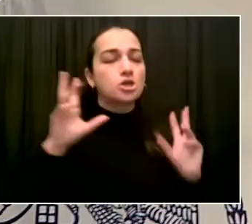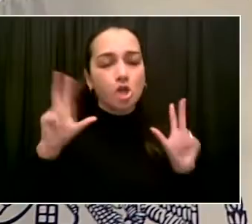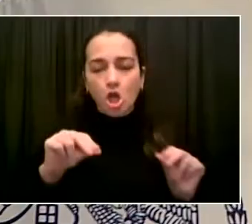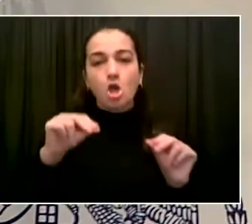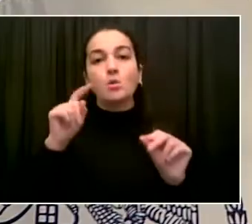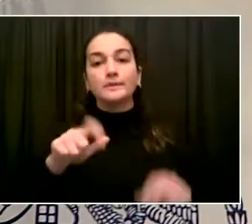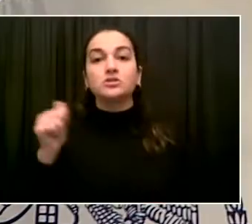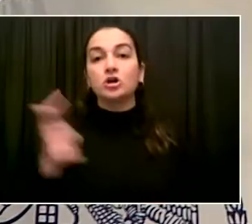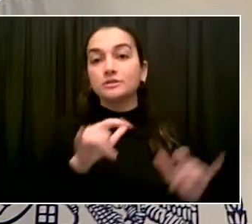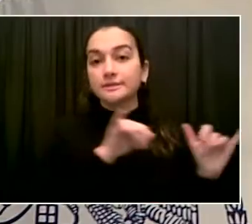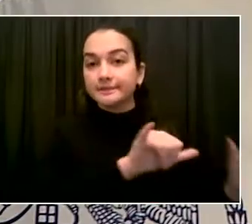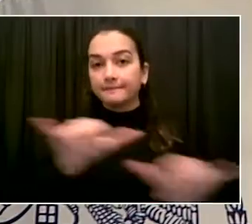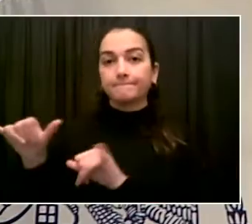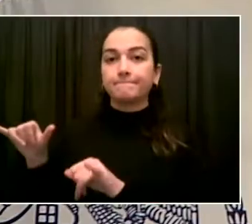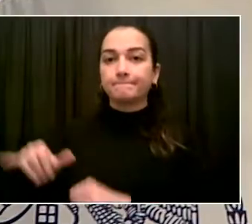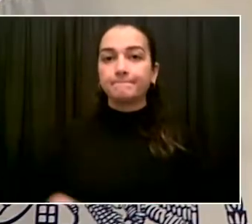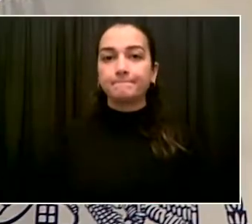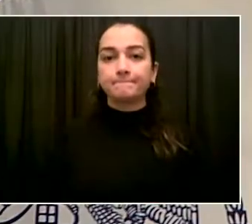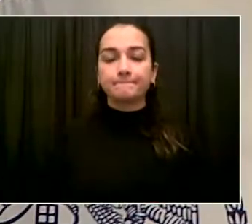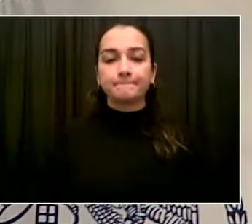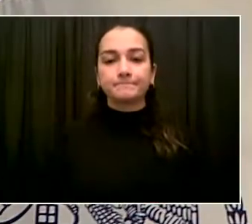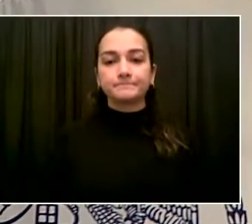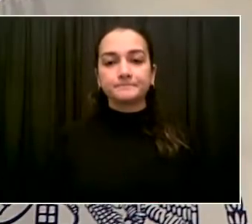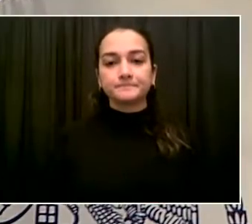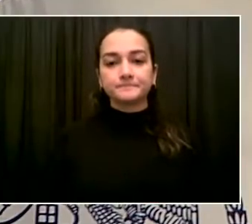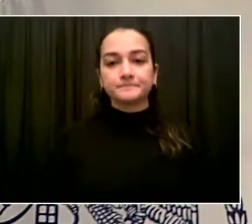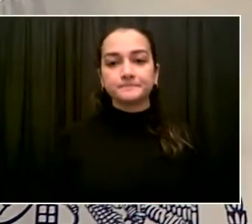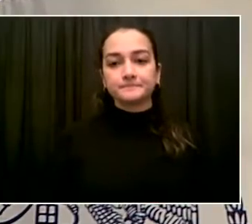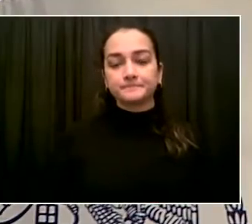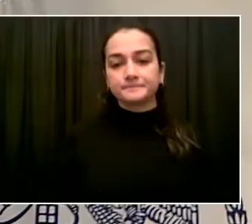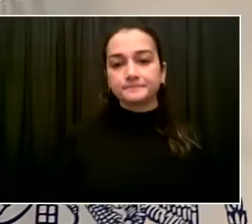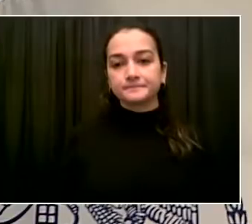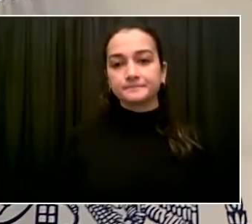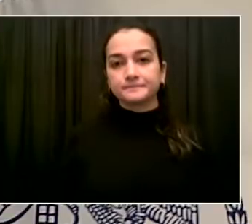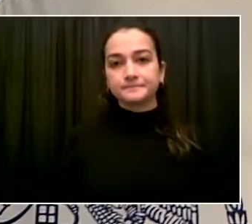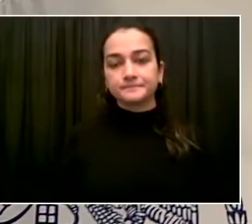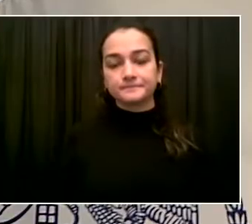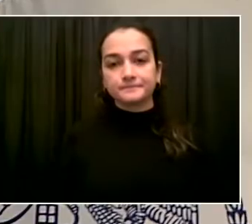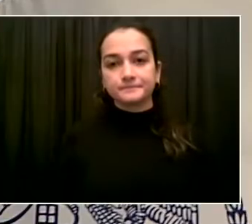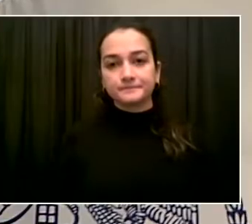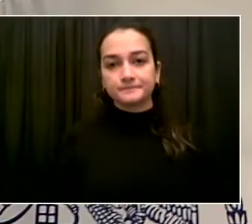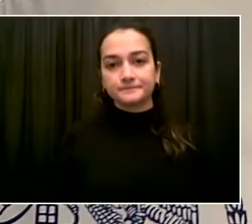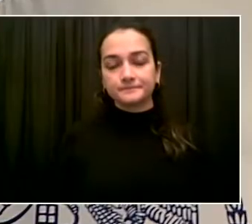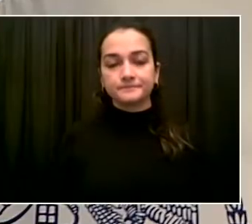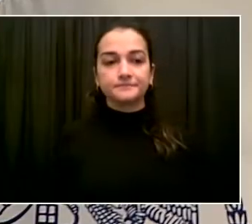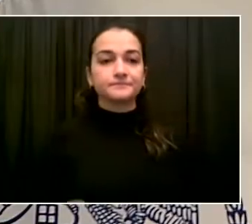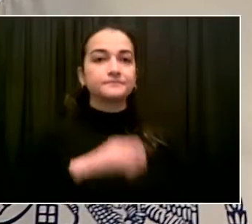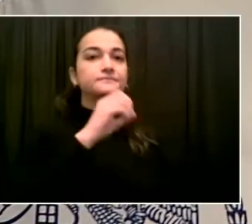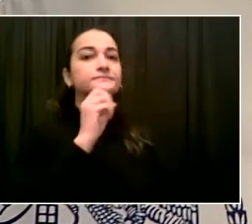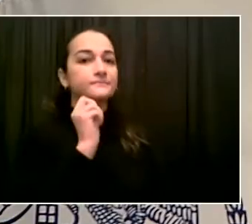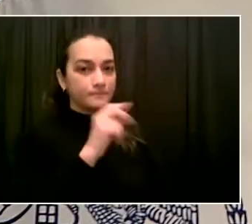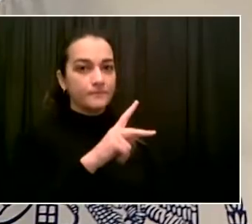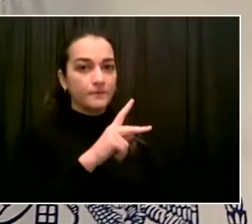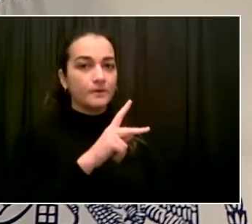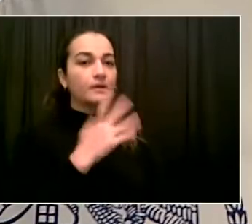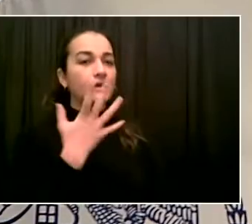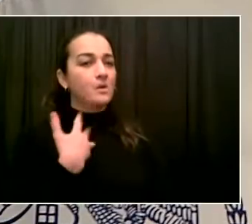Reporter: THANK YOU MR. AYMORT, O EBRUT WHAT YOU SAID